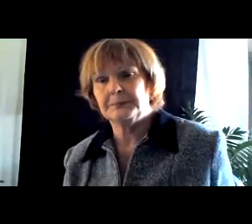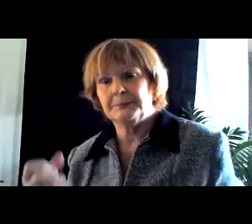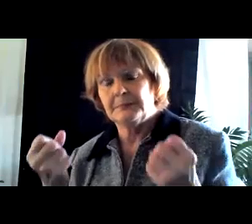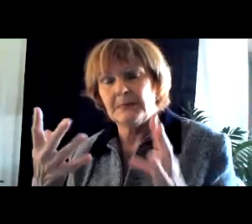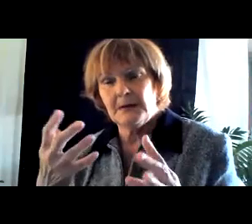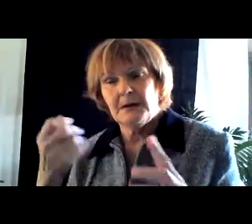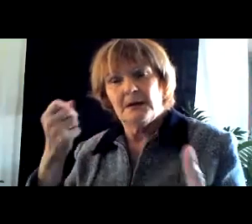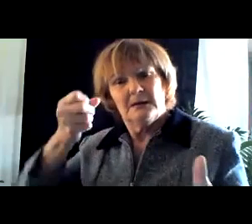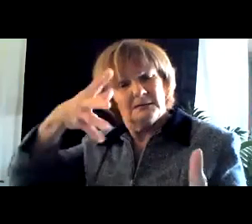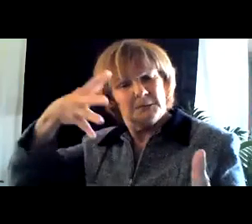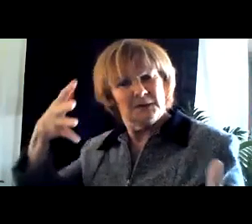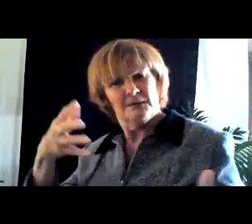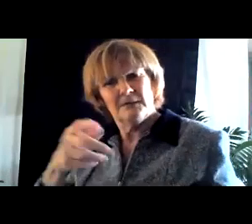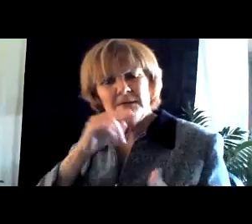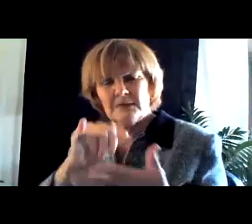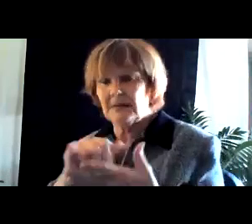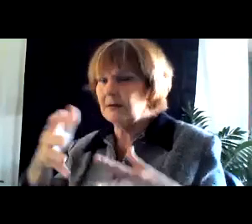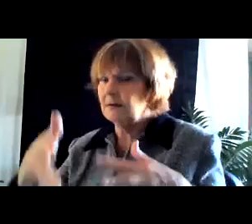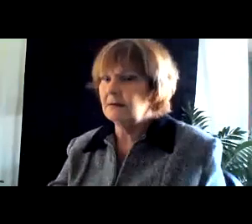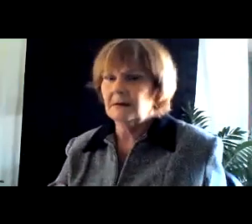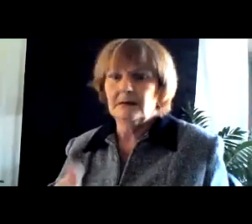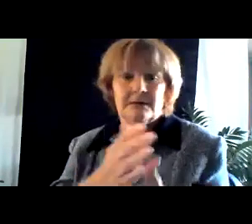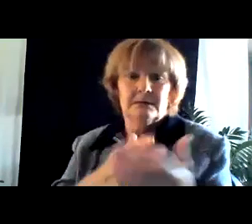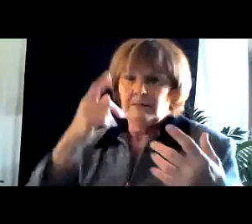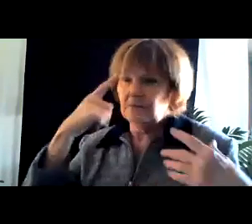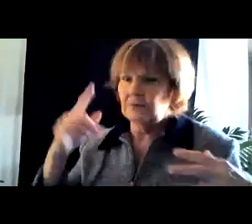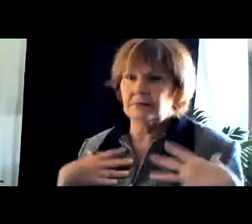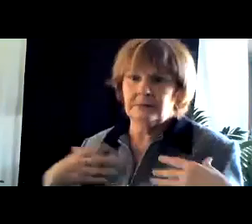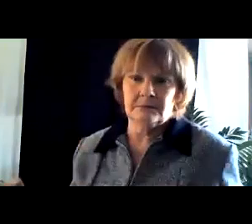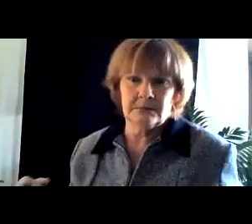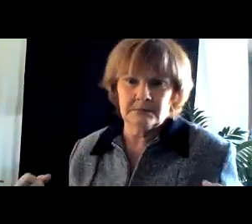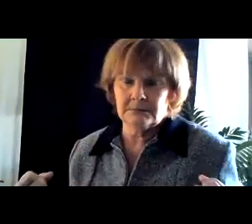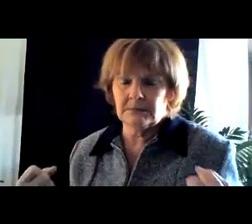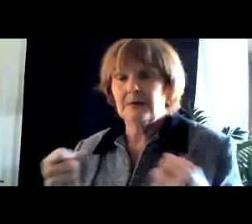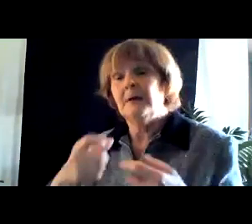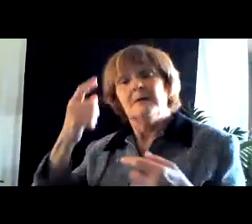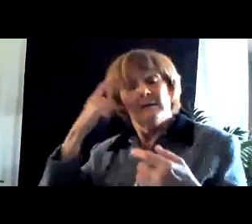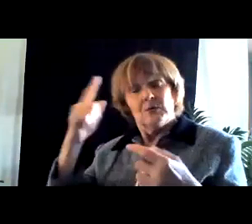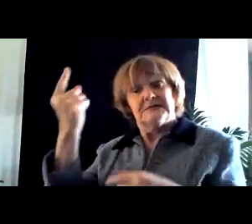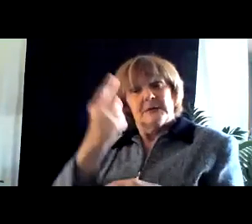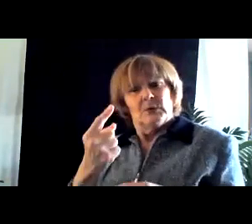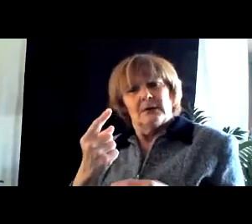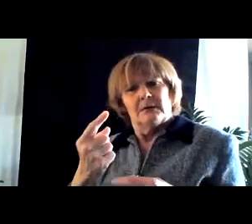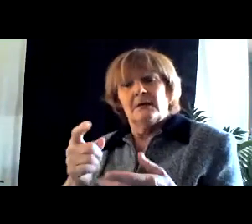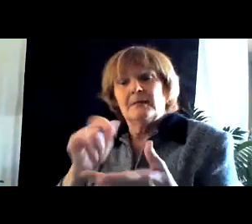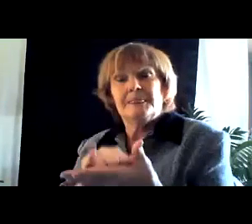leave little room for recovery or for somebody to have the full capacity